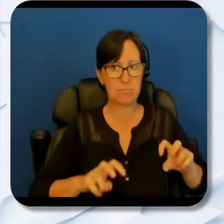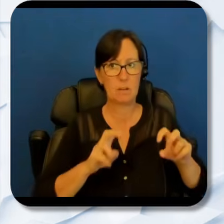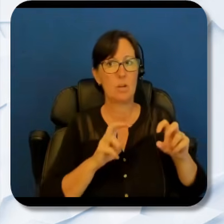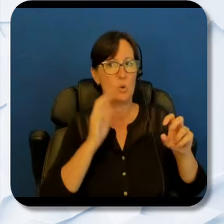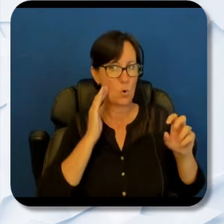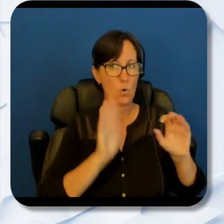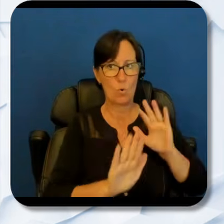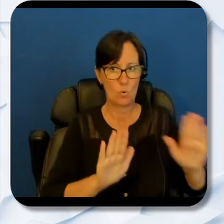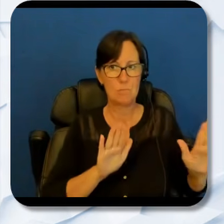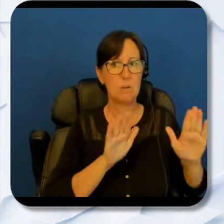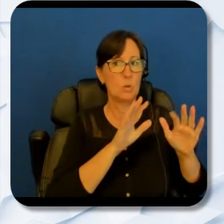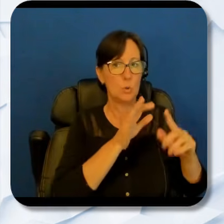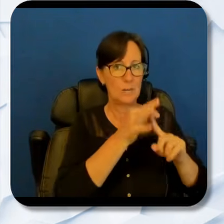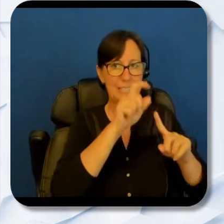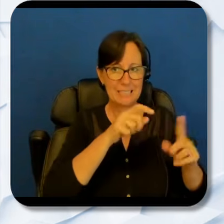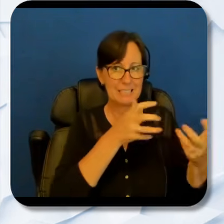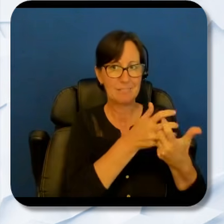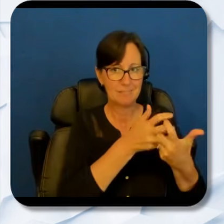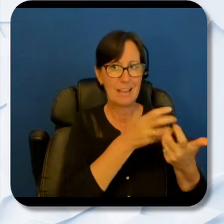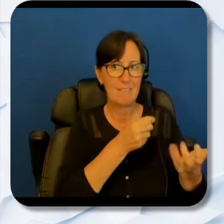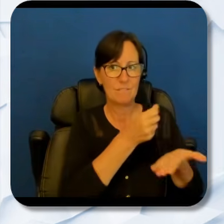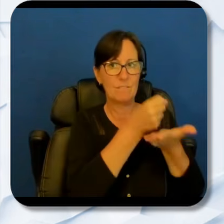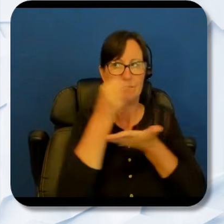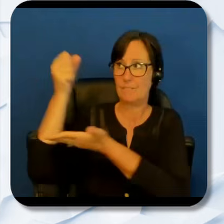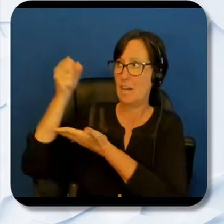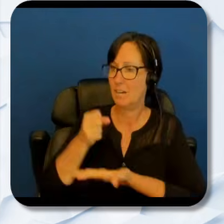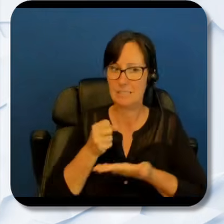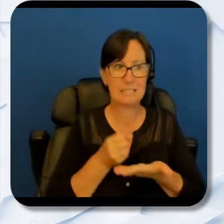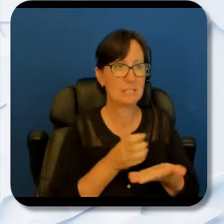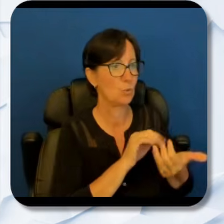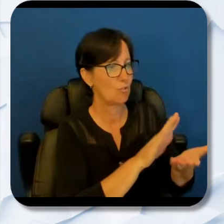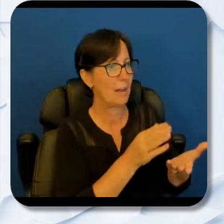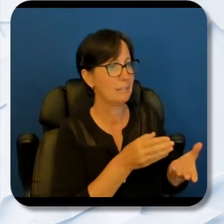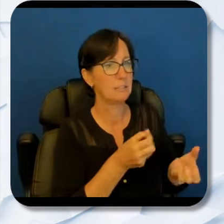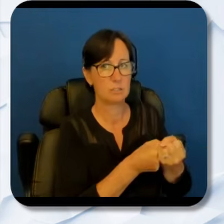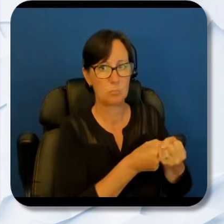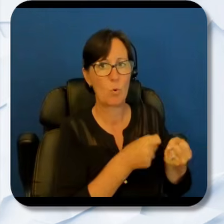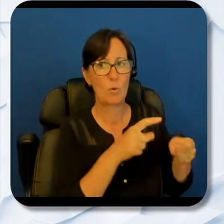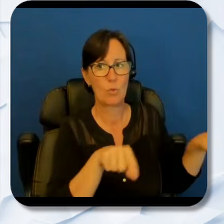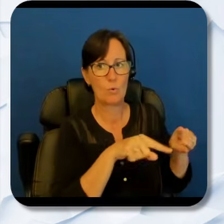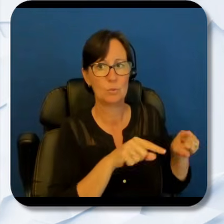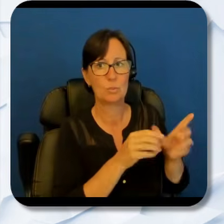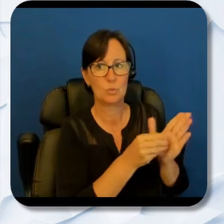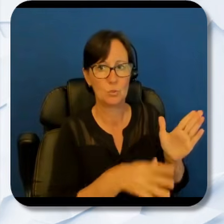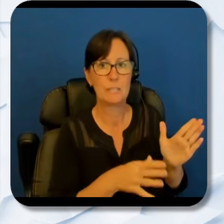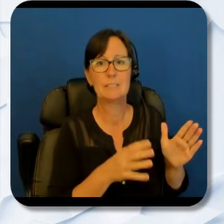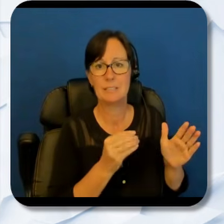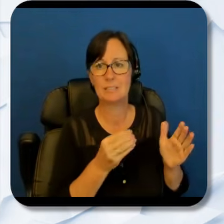unique needs, and the funding necessary to address those needs, so they really have those services and supports in place.